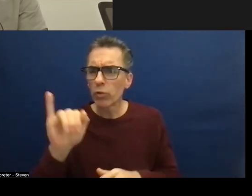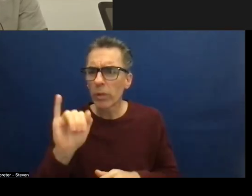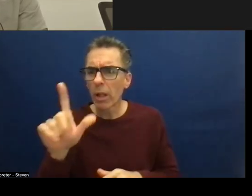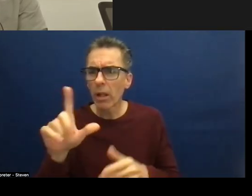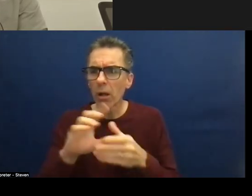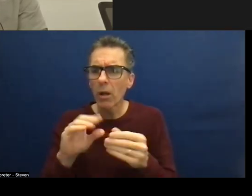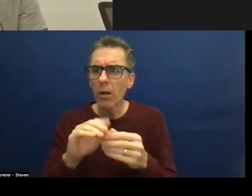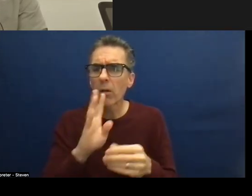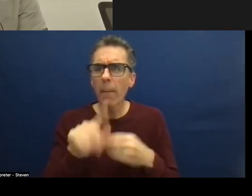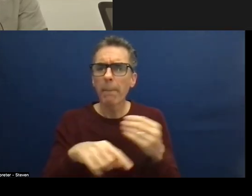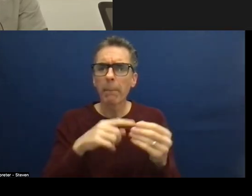about BRT construction.